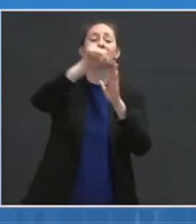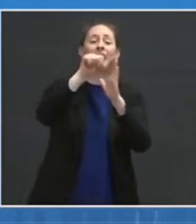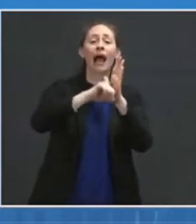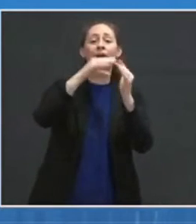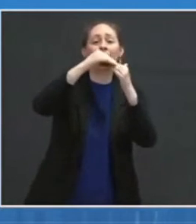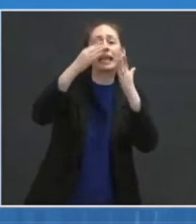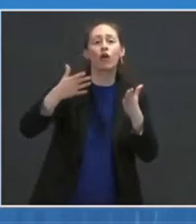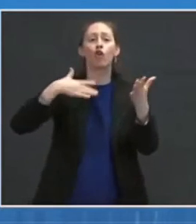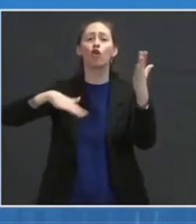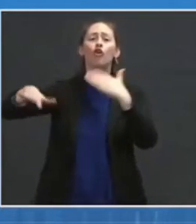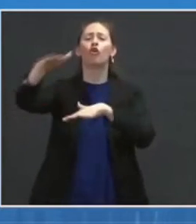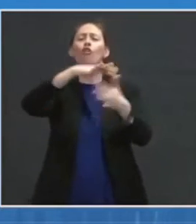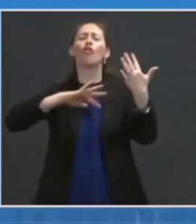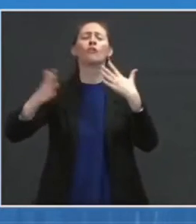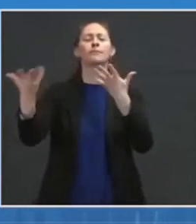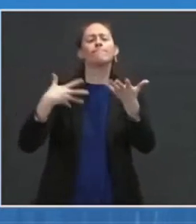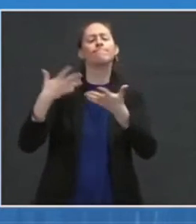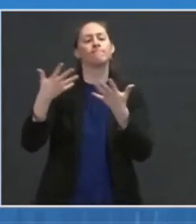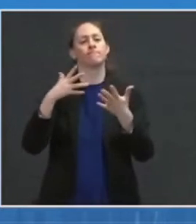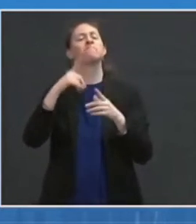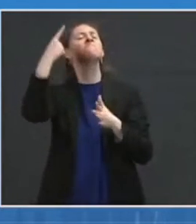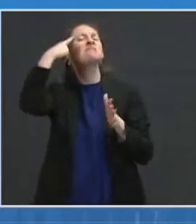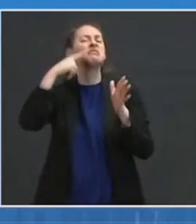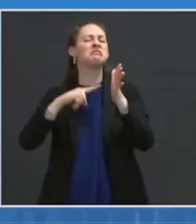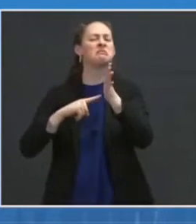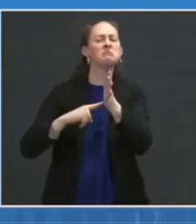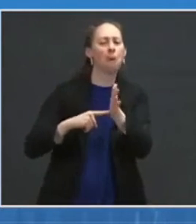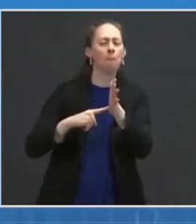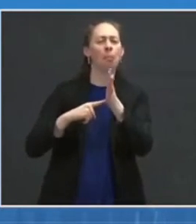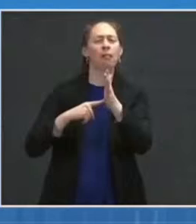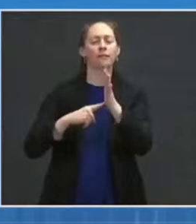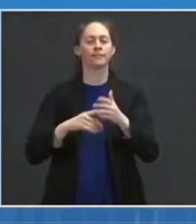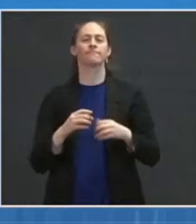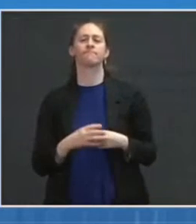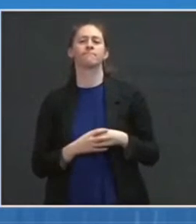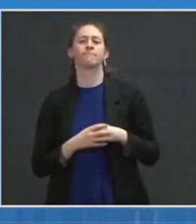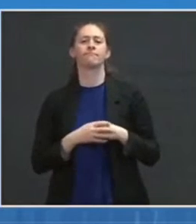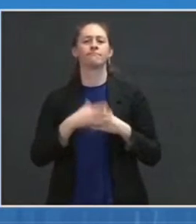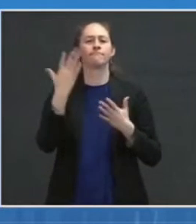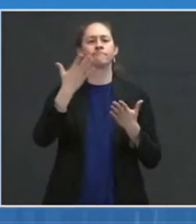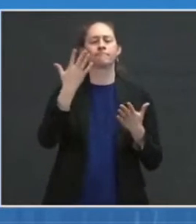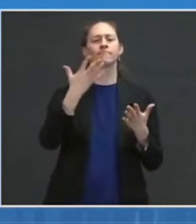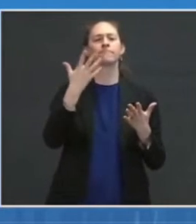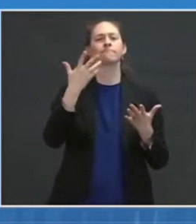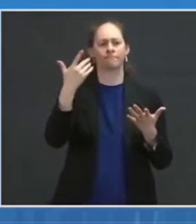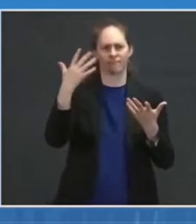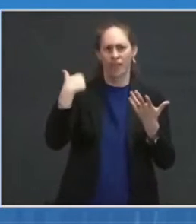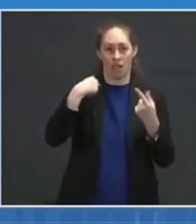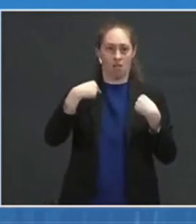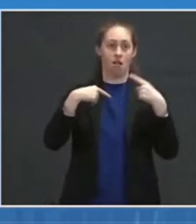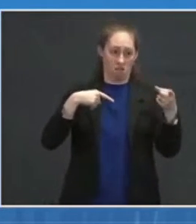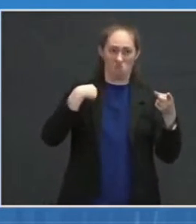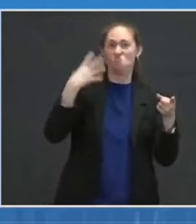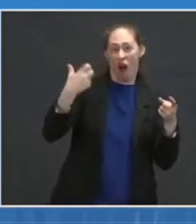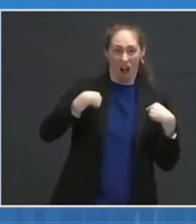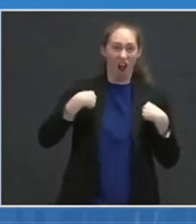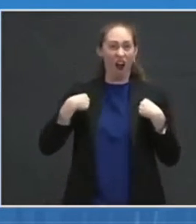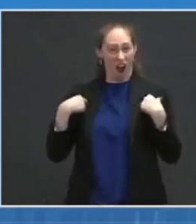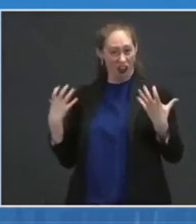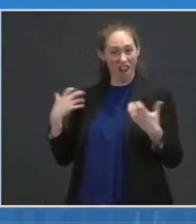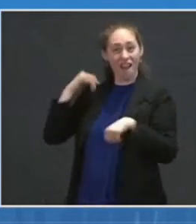BACK AND FORTH, YOU KNOW, AS AN